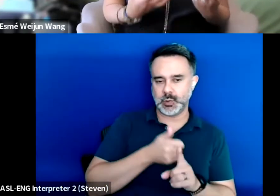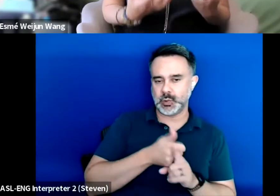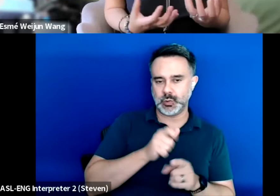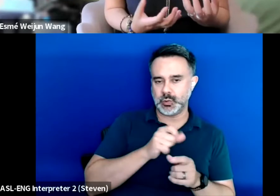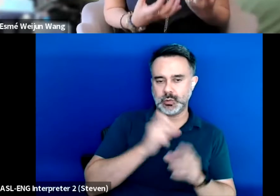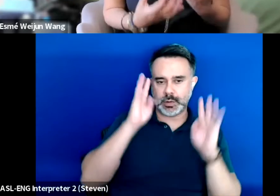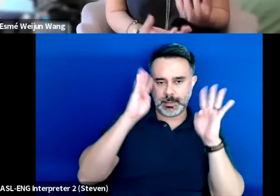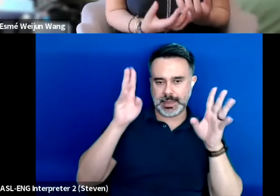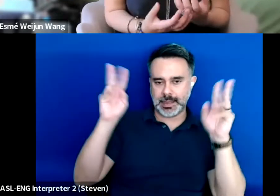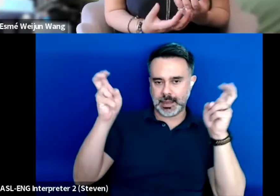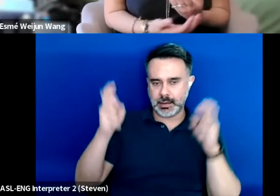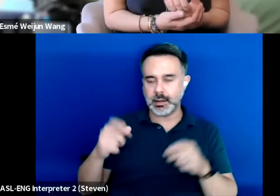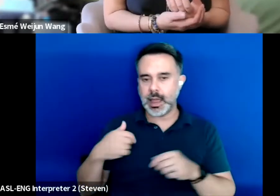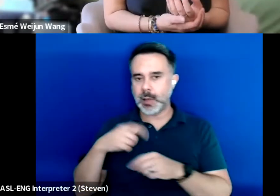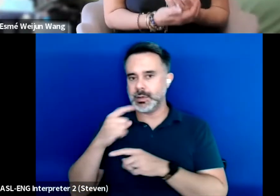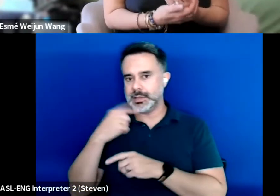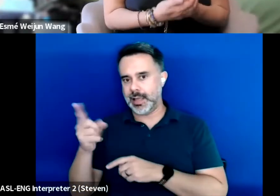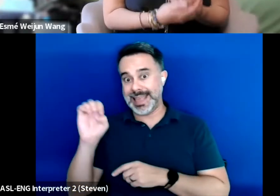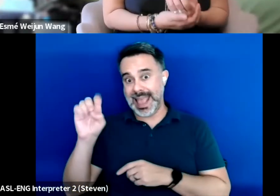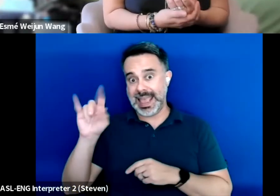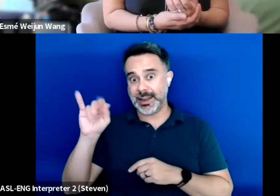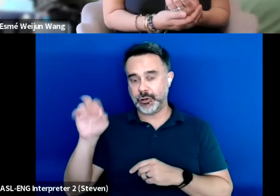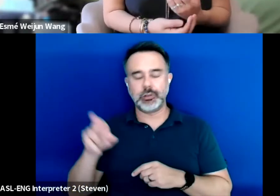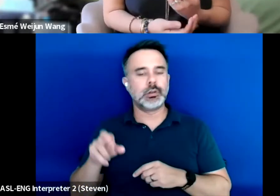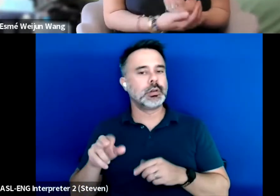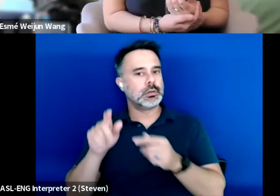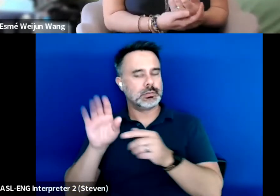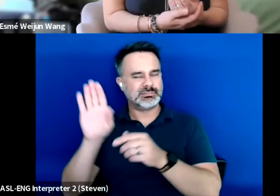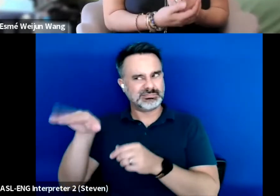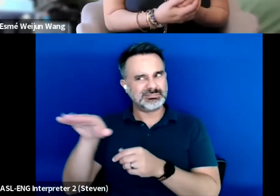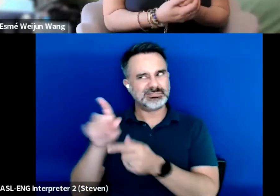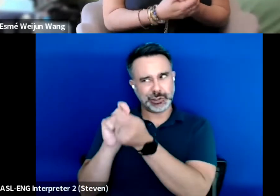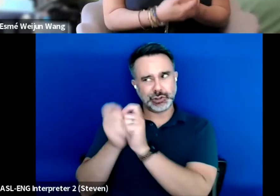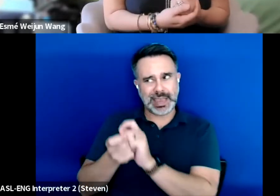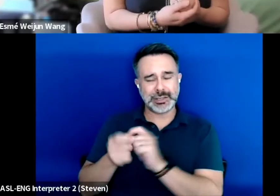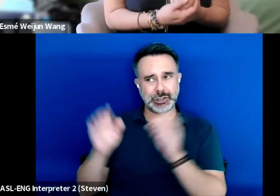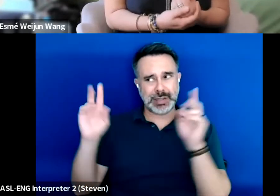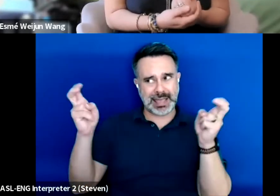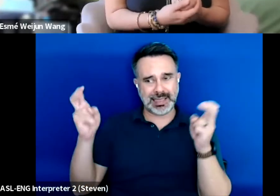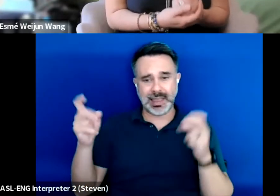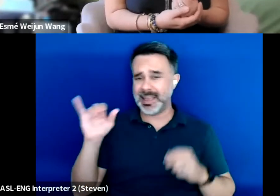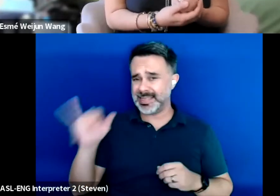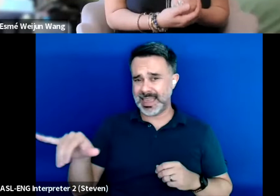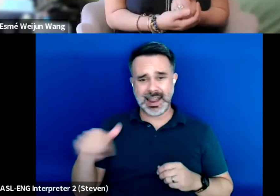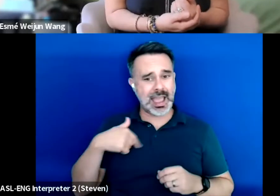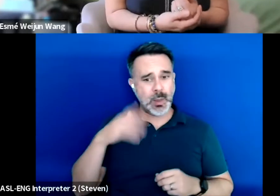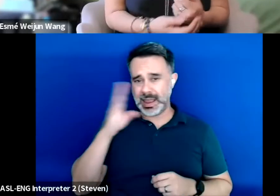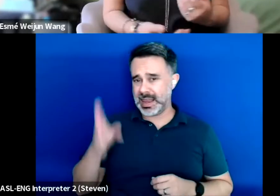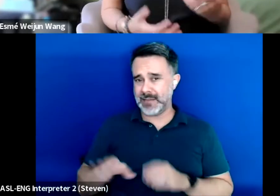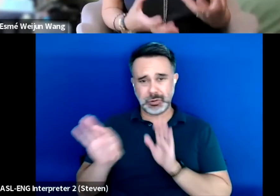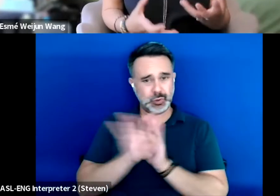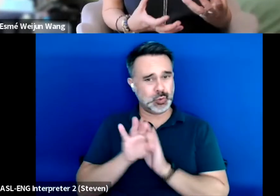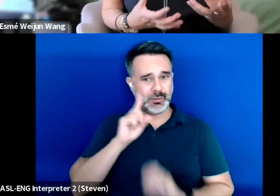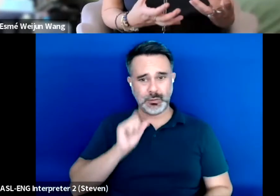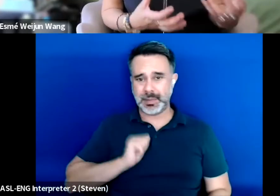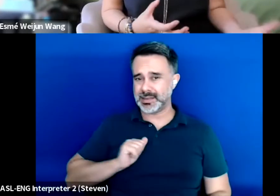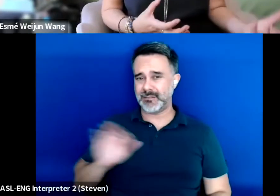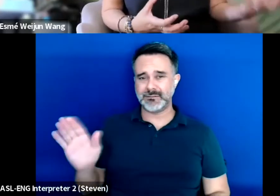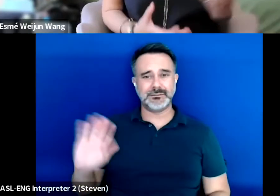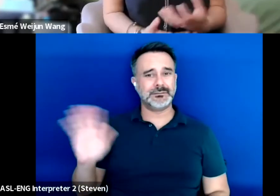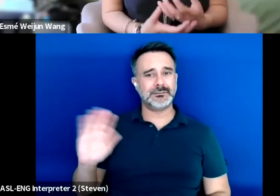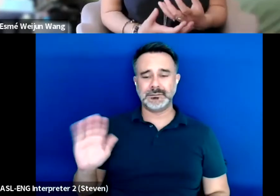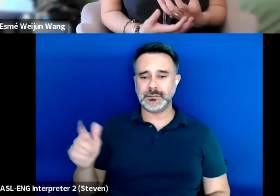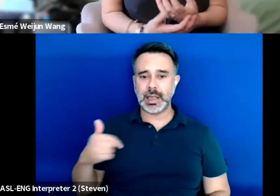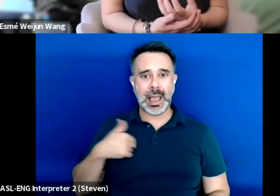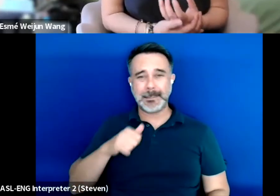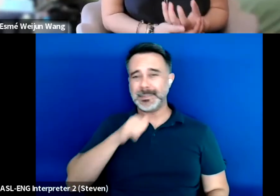So when I would read stories like mine, it would focus entirely almost on the child abuse,